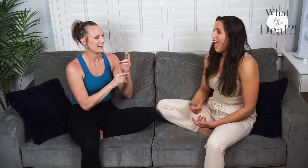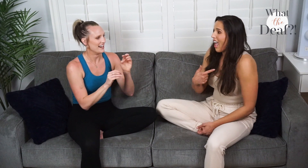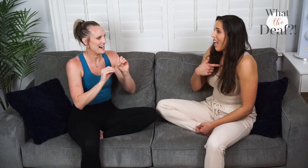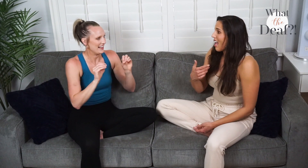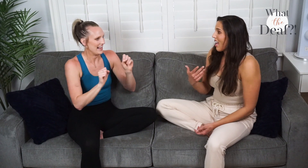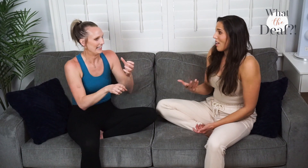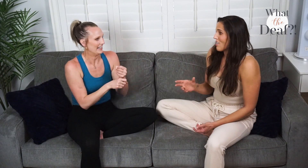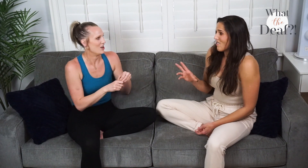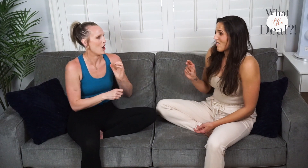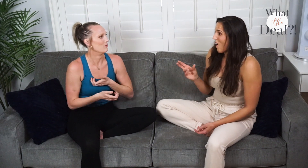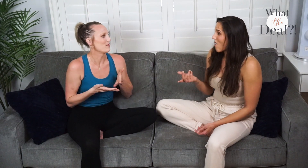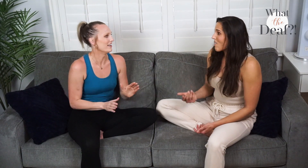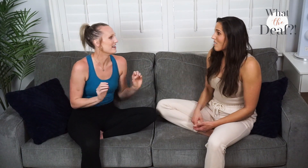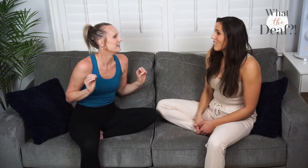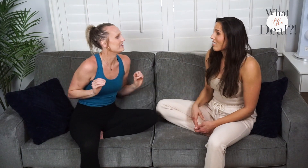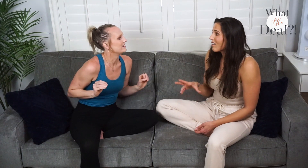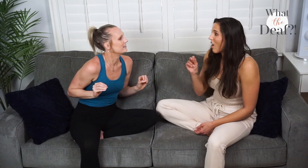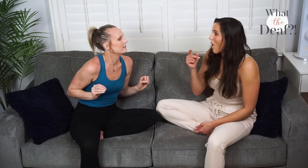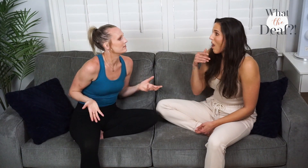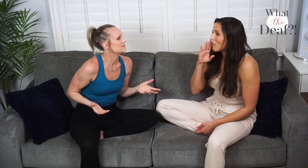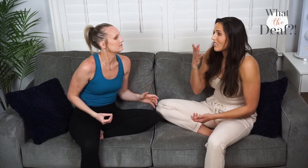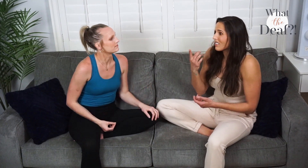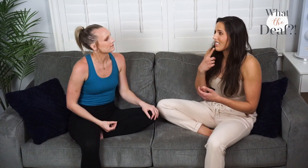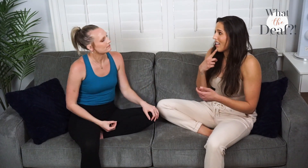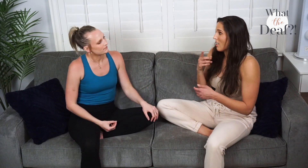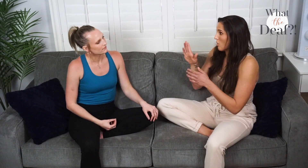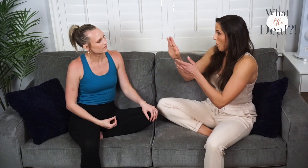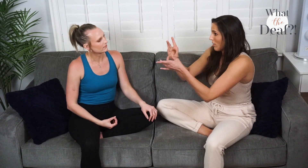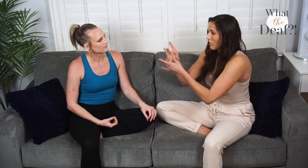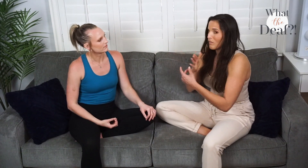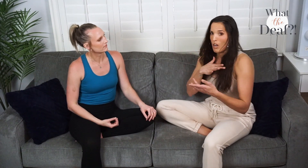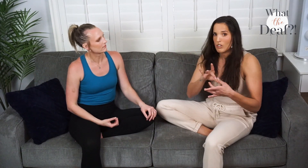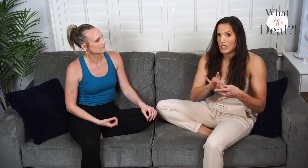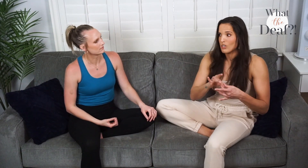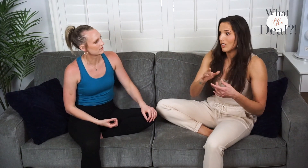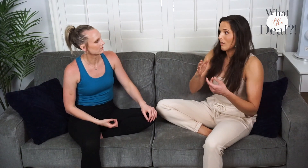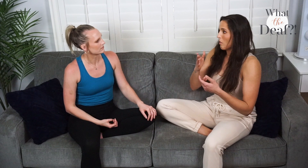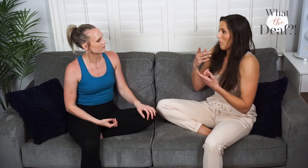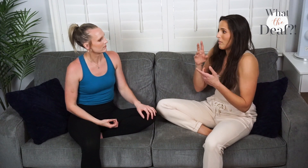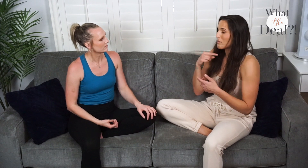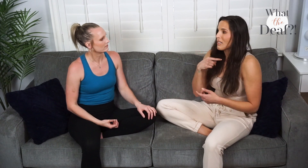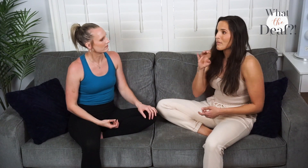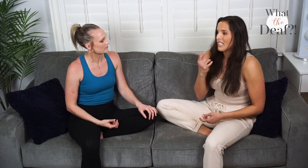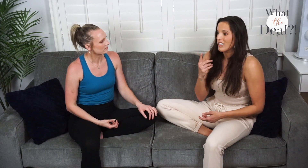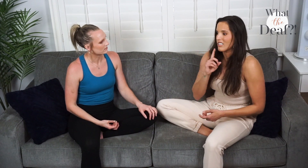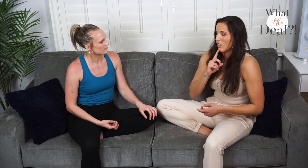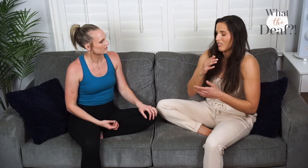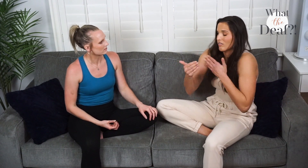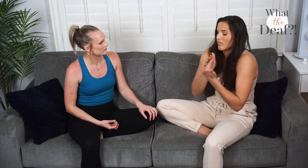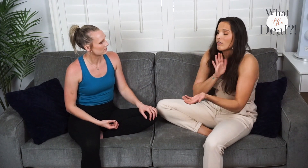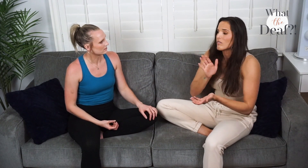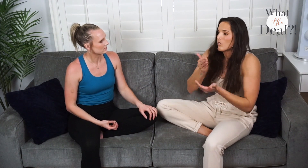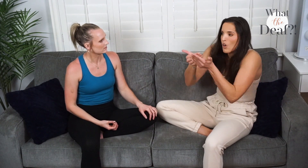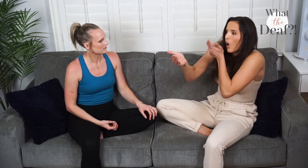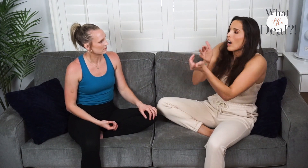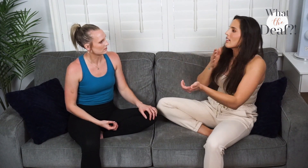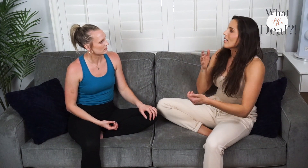Nothing can get in our way, nothing! -No! No, and I will say with your relationship and my relationship and now me being single, regardless,